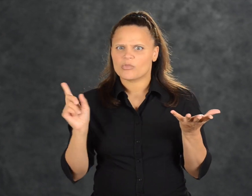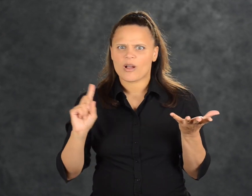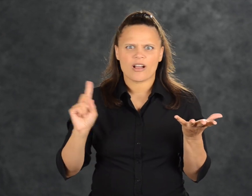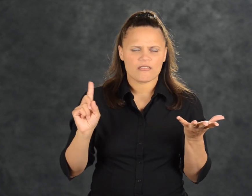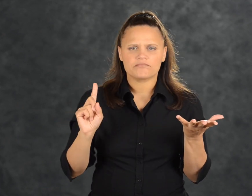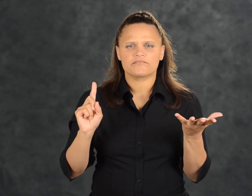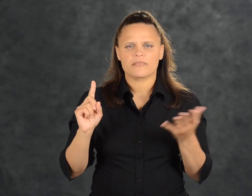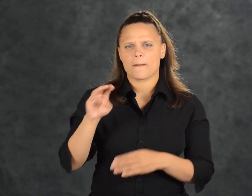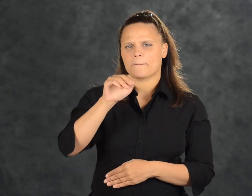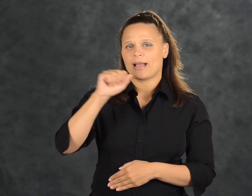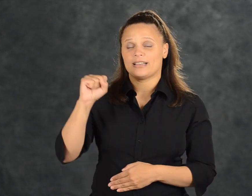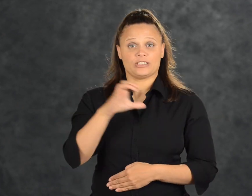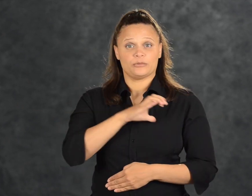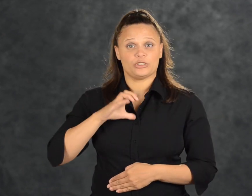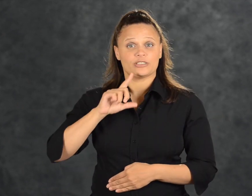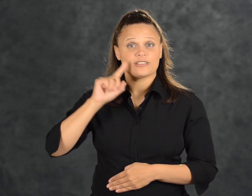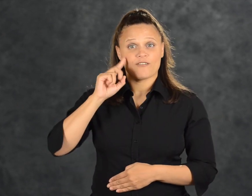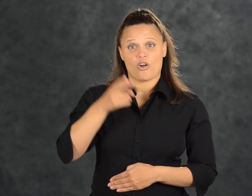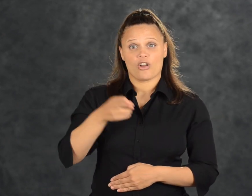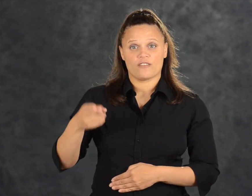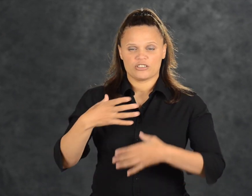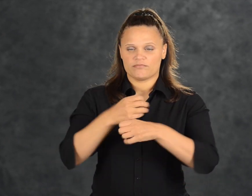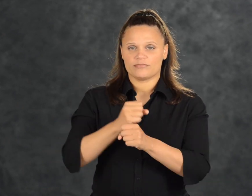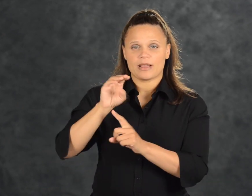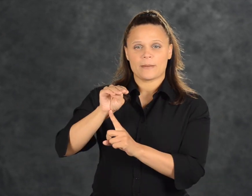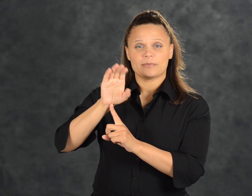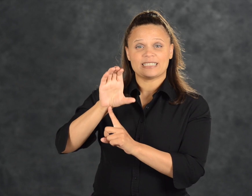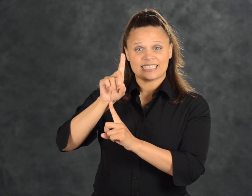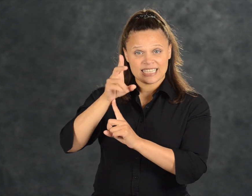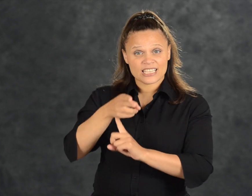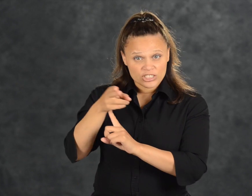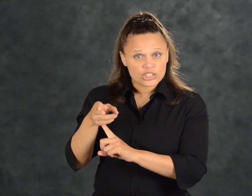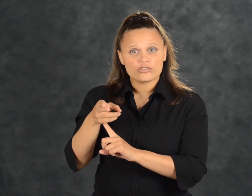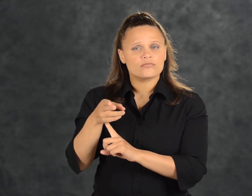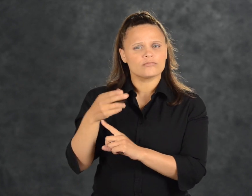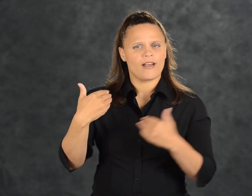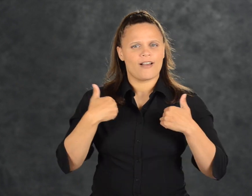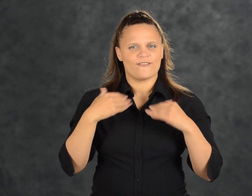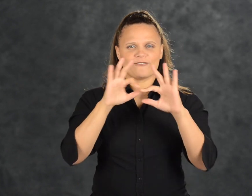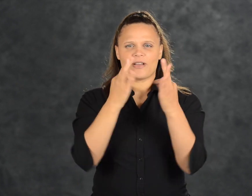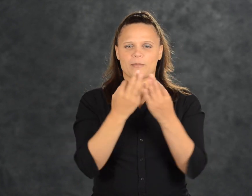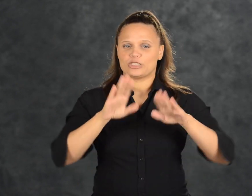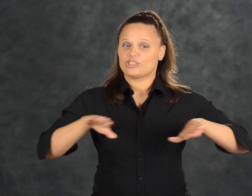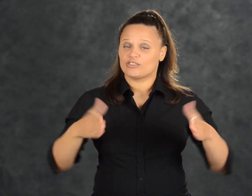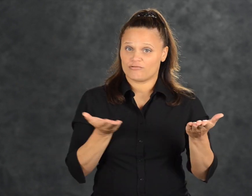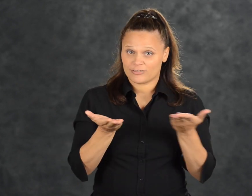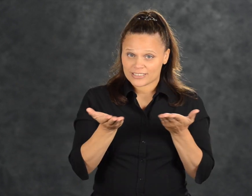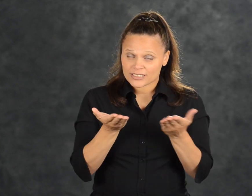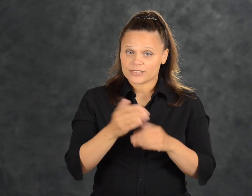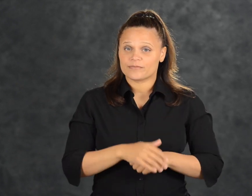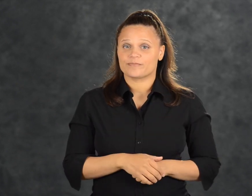the Massachusetts Commission for the Deaf and Hard of Hearing (MCDHH) offers Family and Children Services.